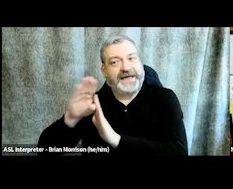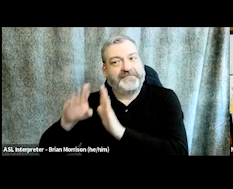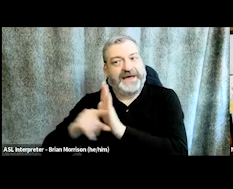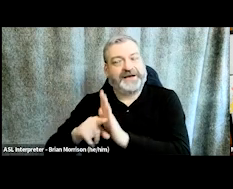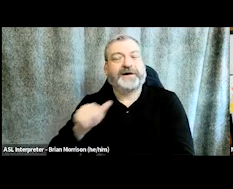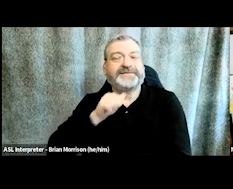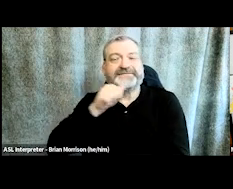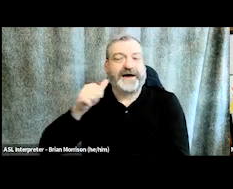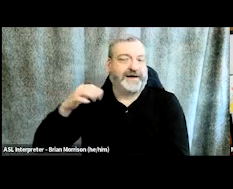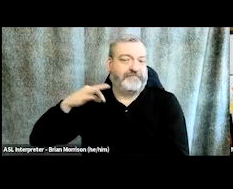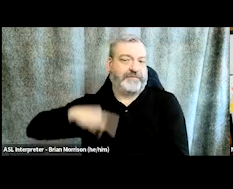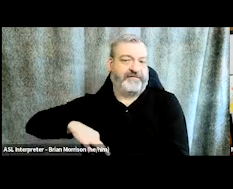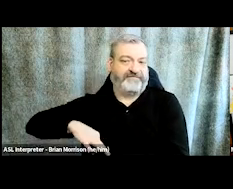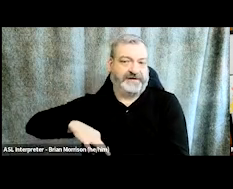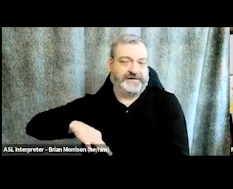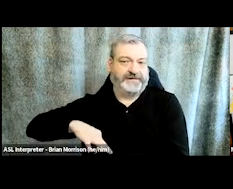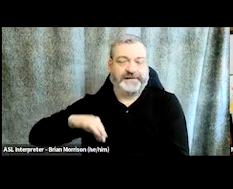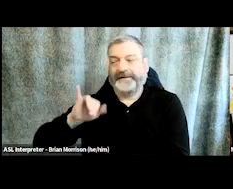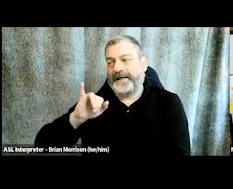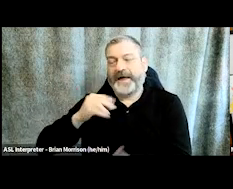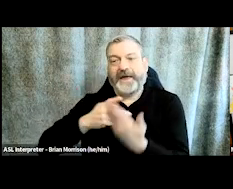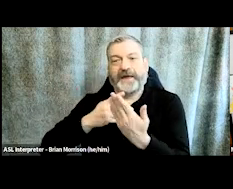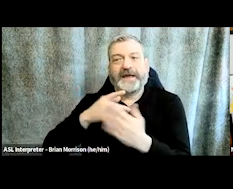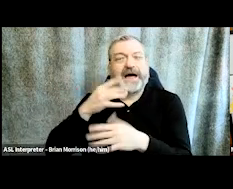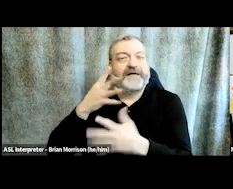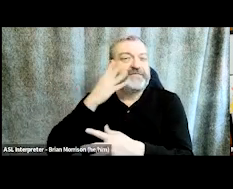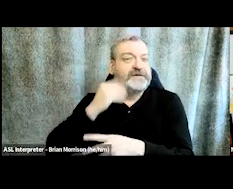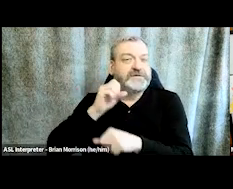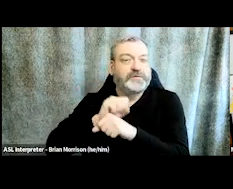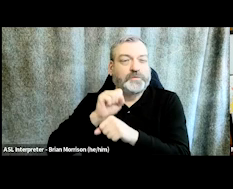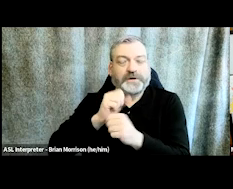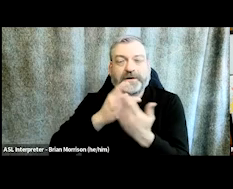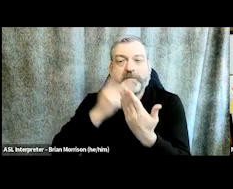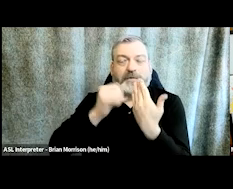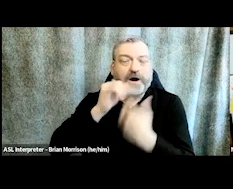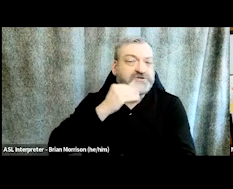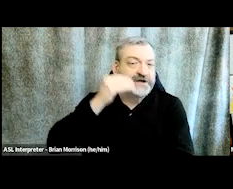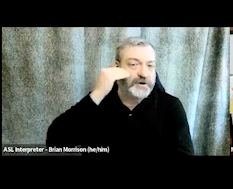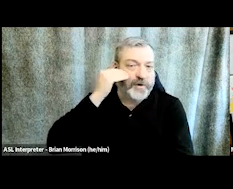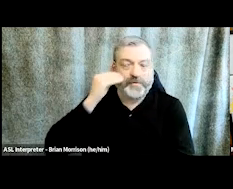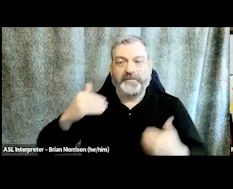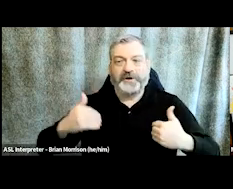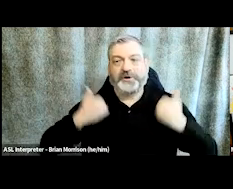Having worked at places like Project Home and Youth, Build Philadelphia and Education, I've sat on boards.